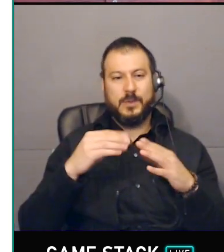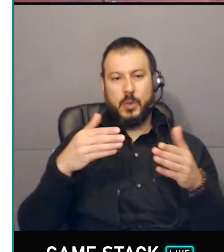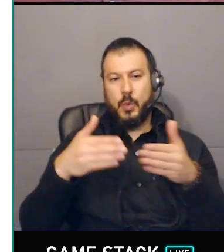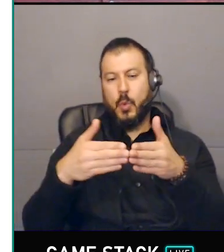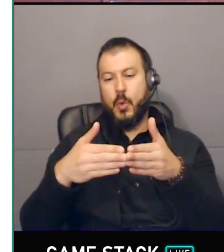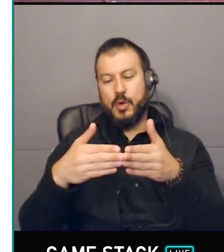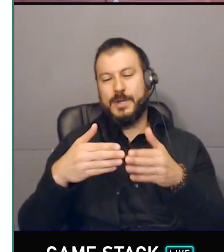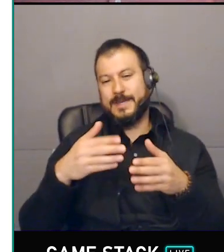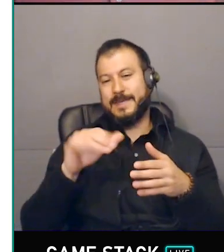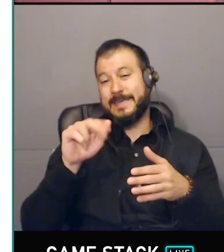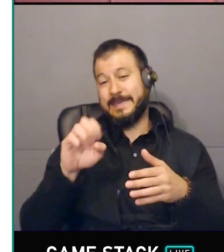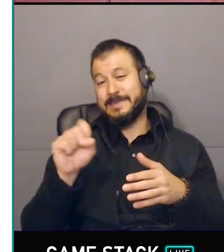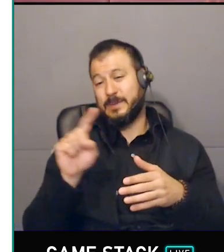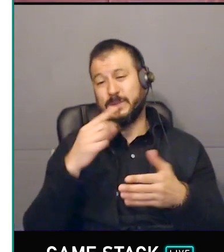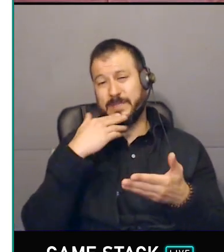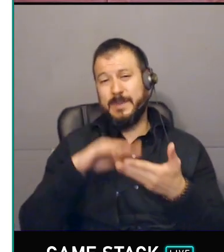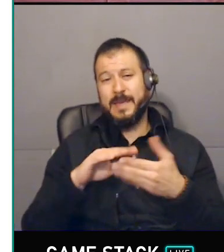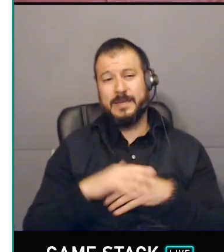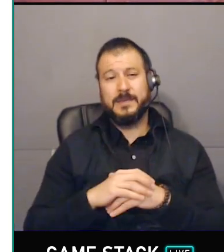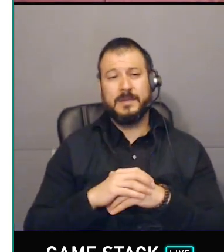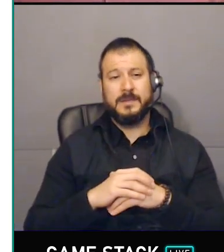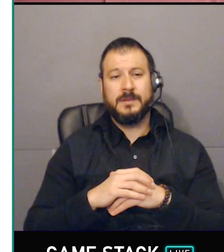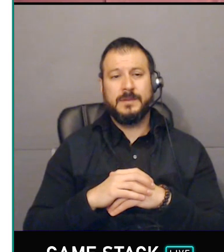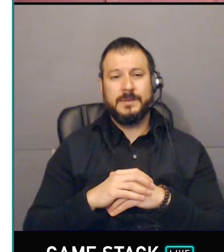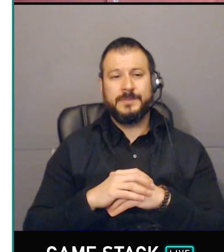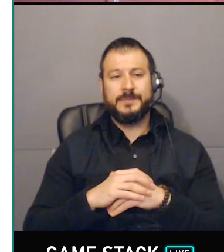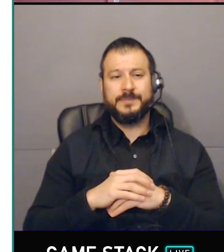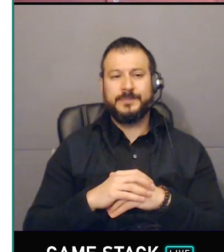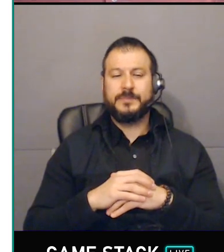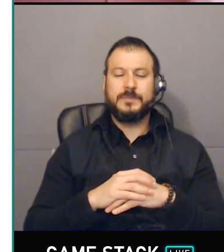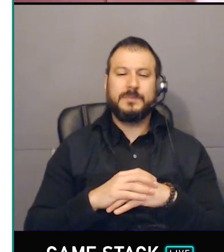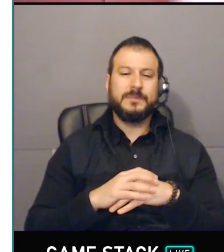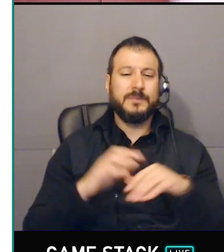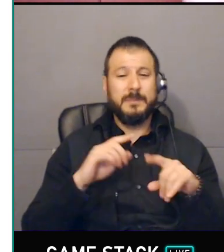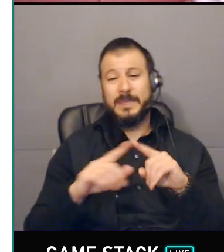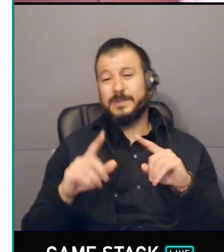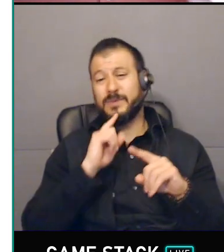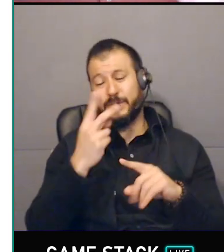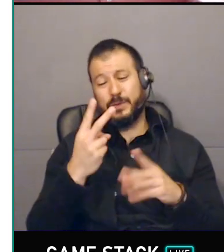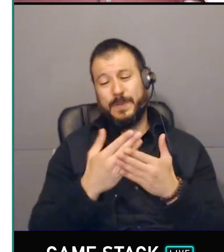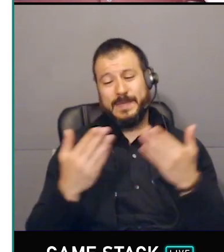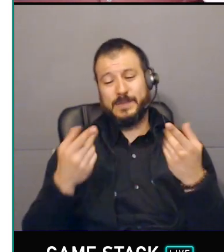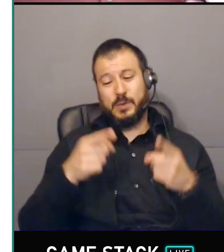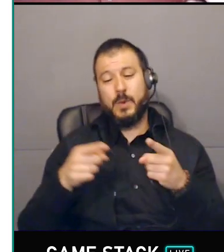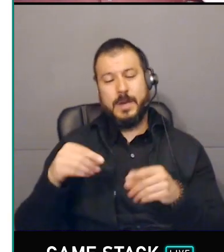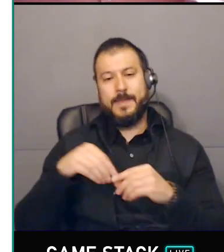cases where it's bad. But an important thing to realize is there's two things going on in this pipeline.